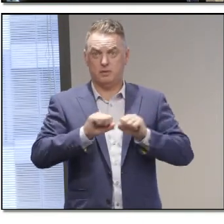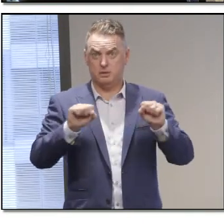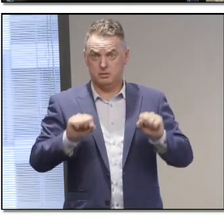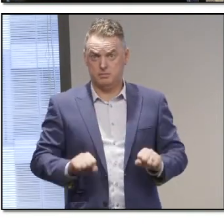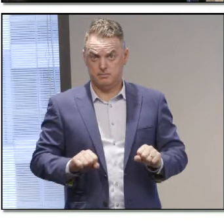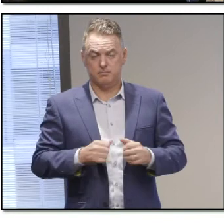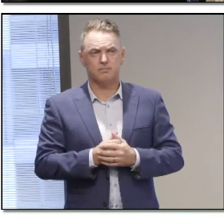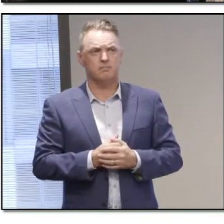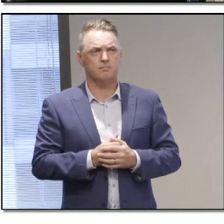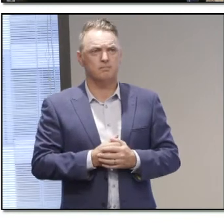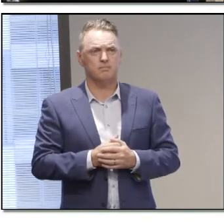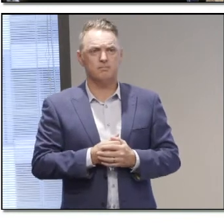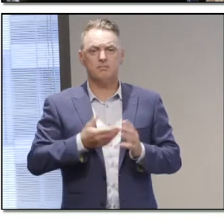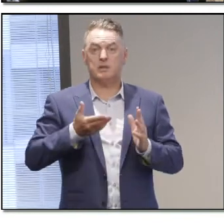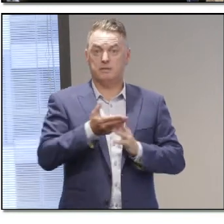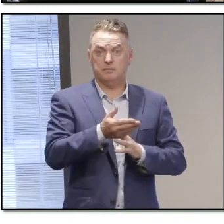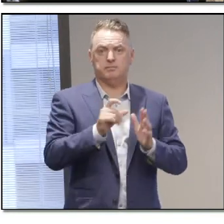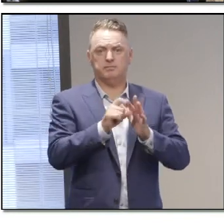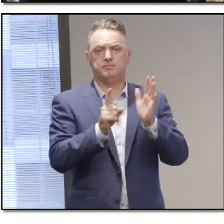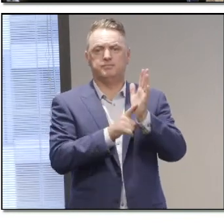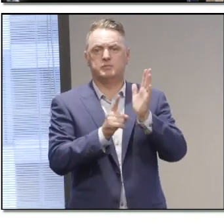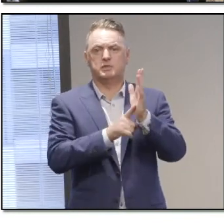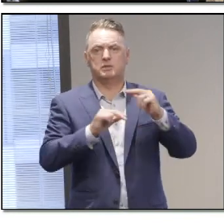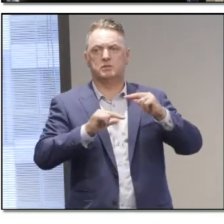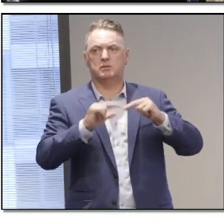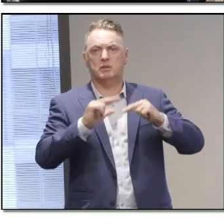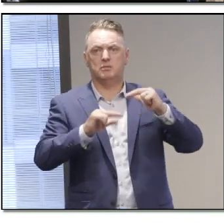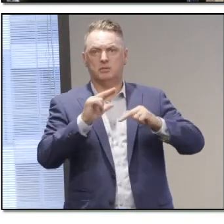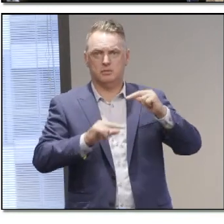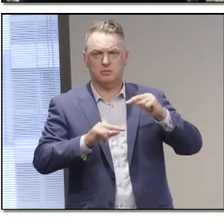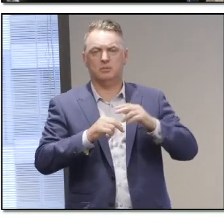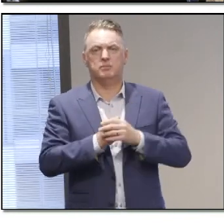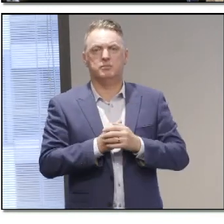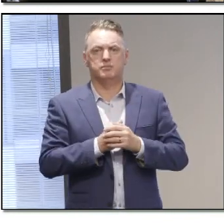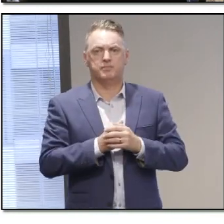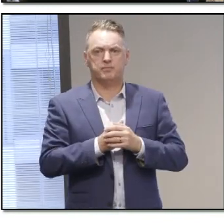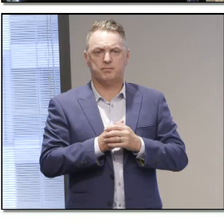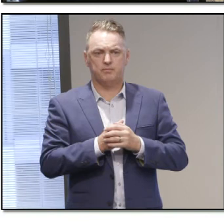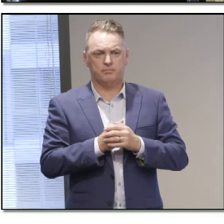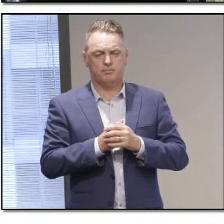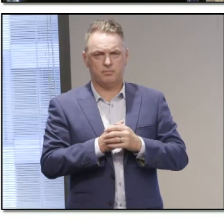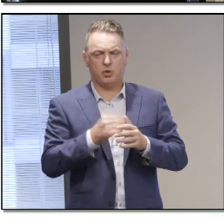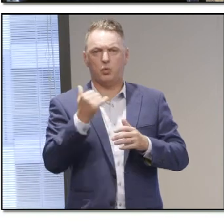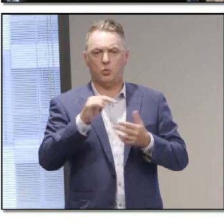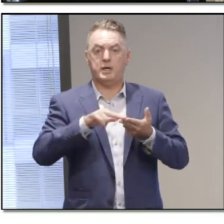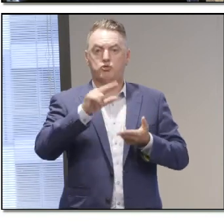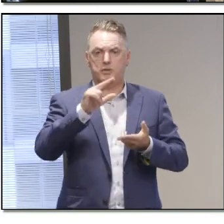interferes with cell development and particular adipocyte precursors, so increasing the risk of